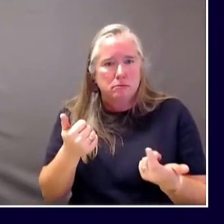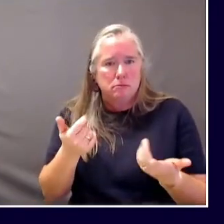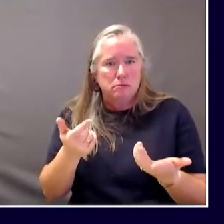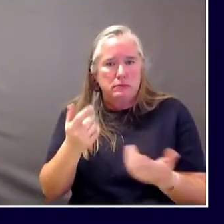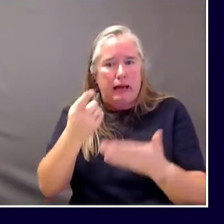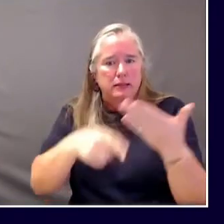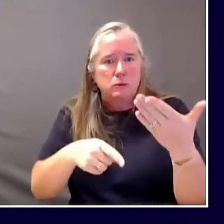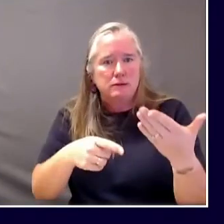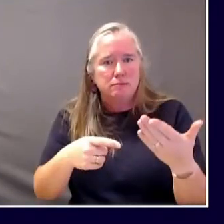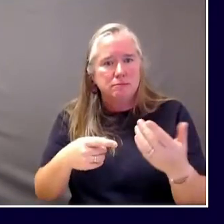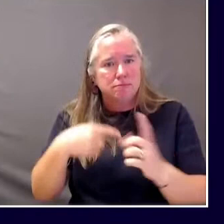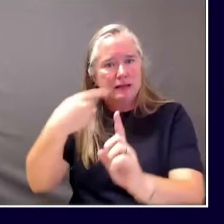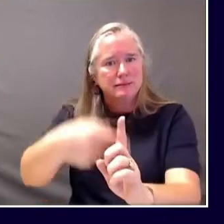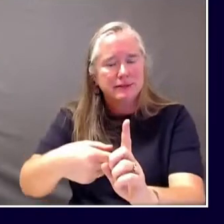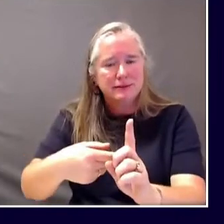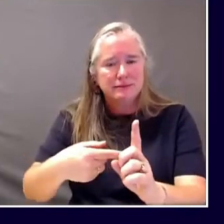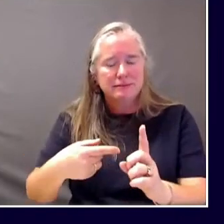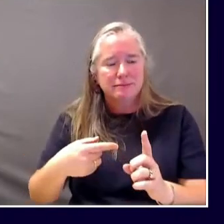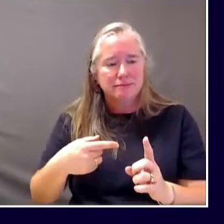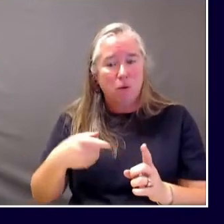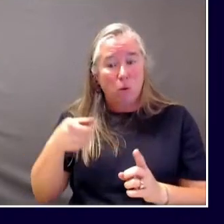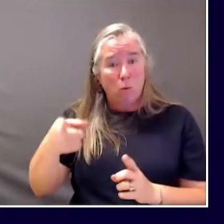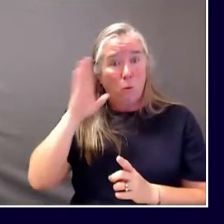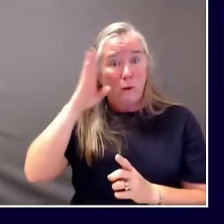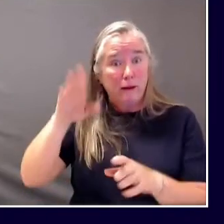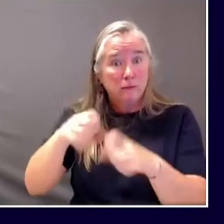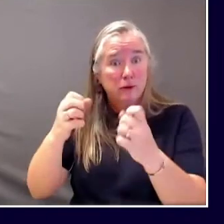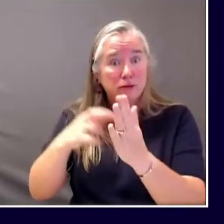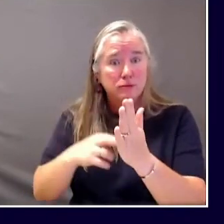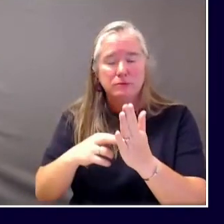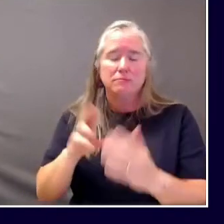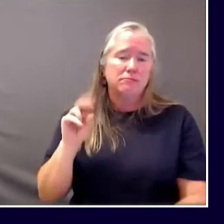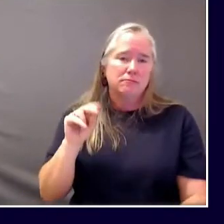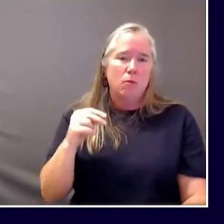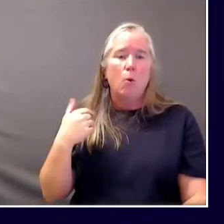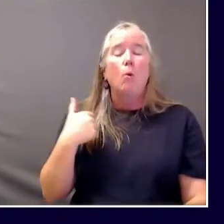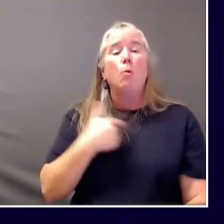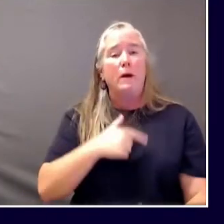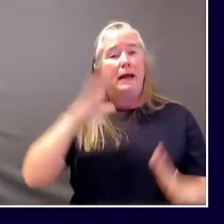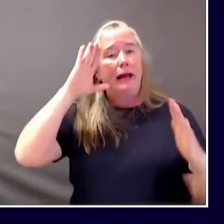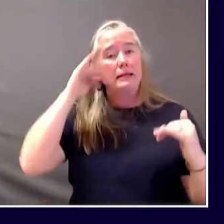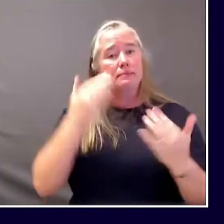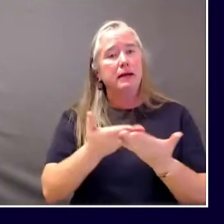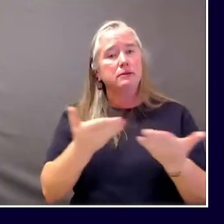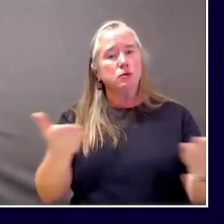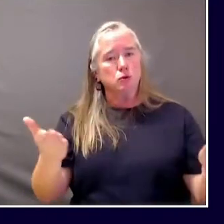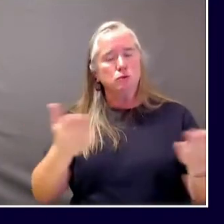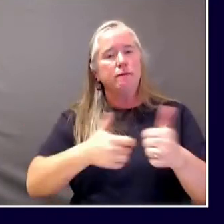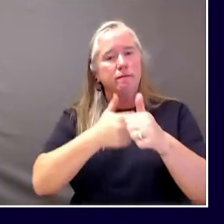whether somebody's going to be in violation we expect